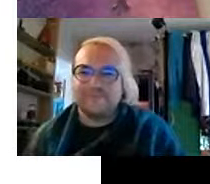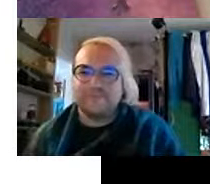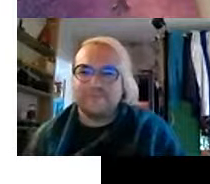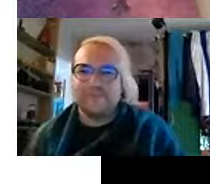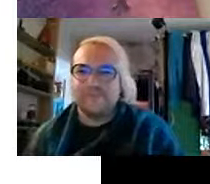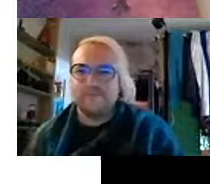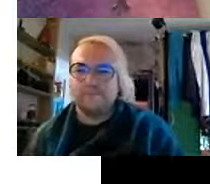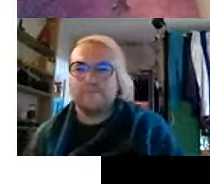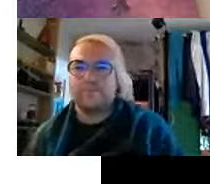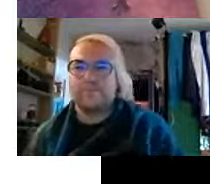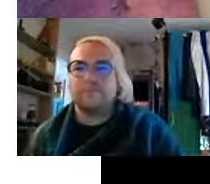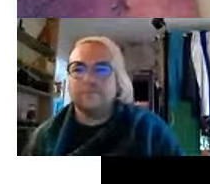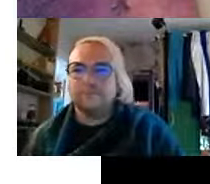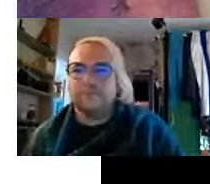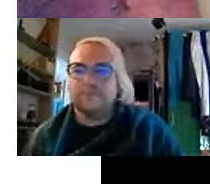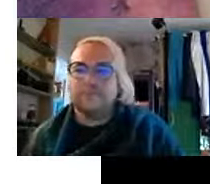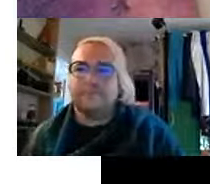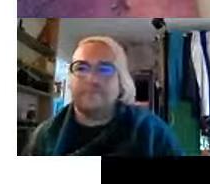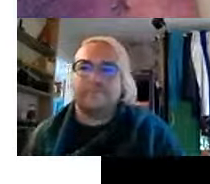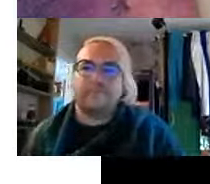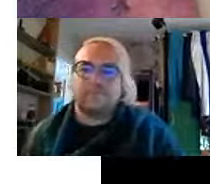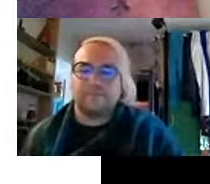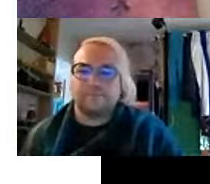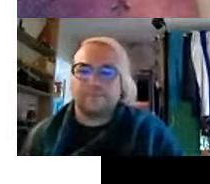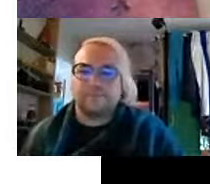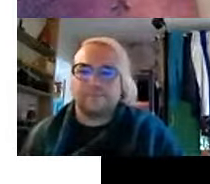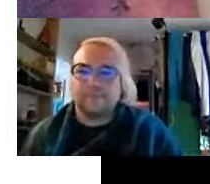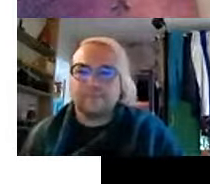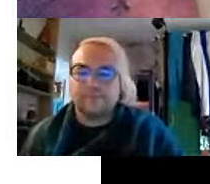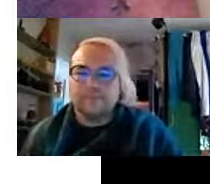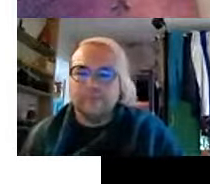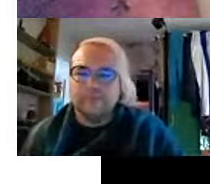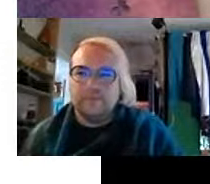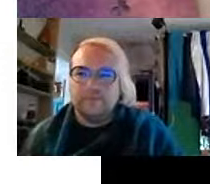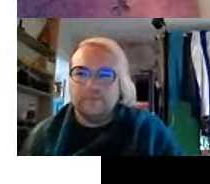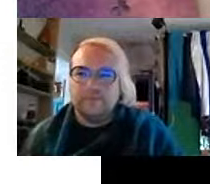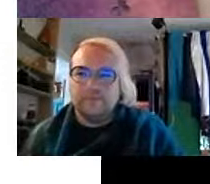broad but artists who are earlier in their careers and even though i use the word career